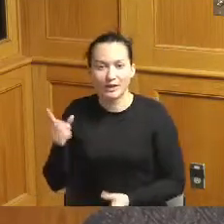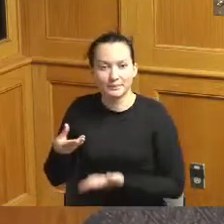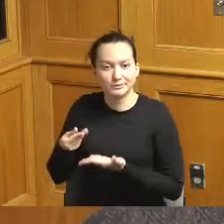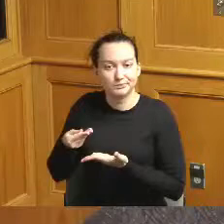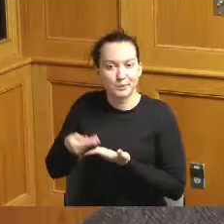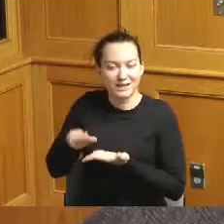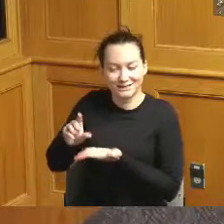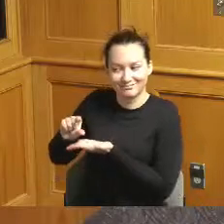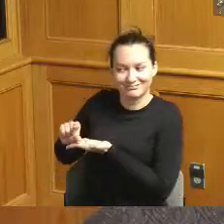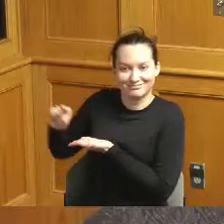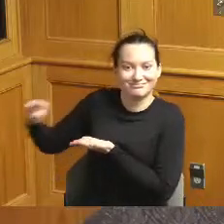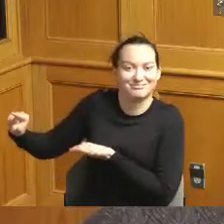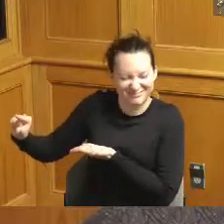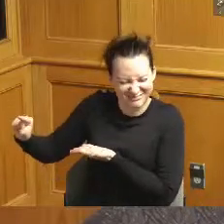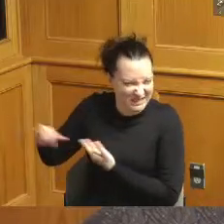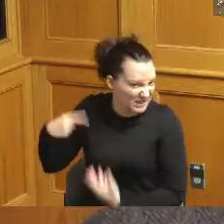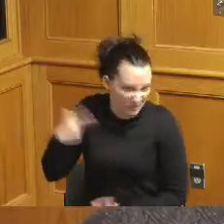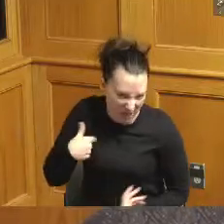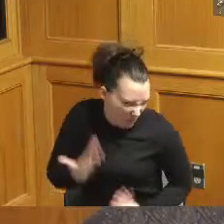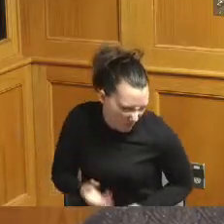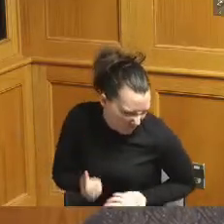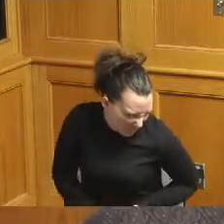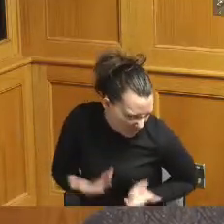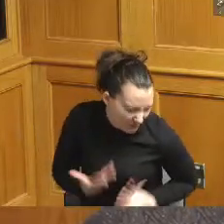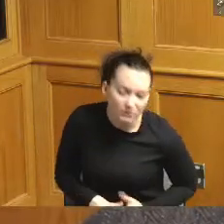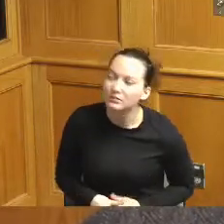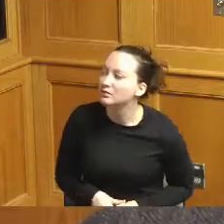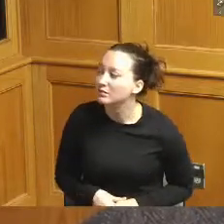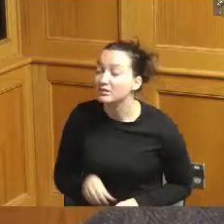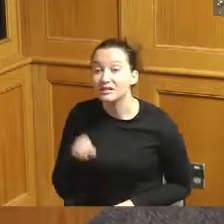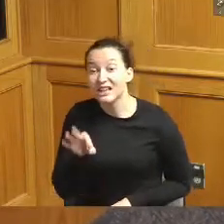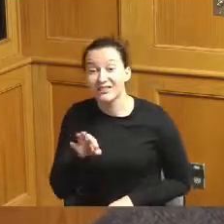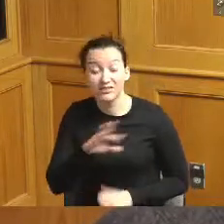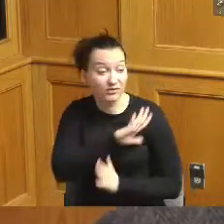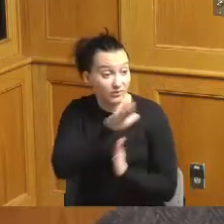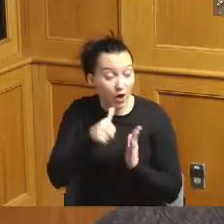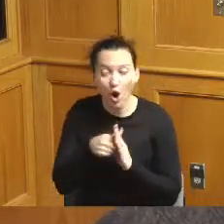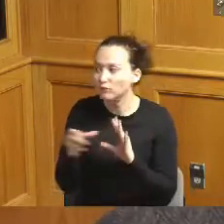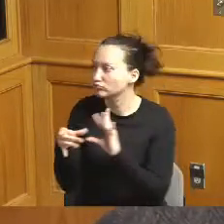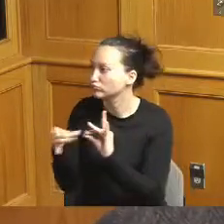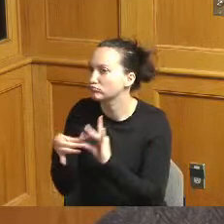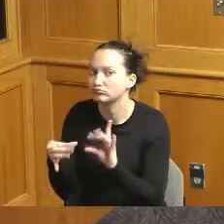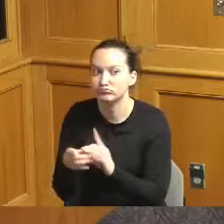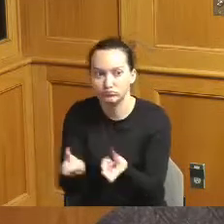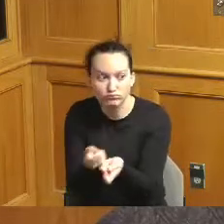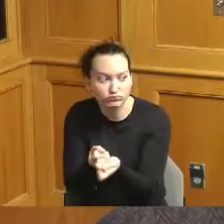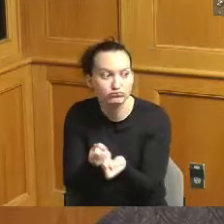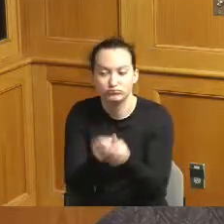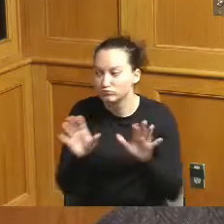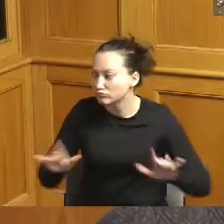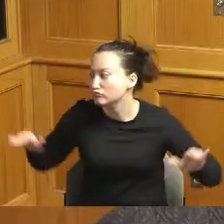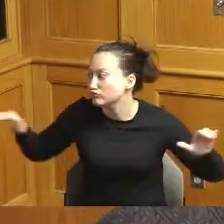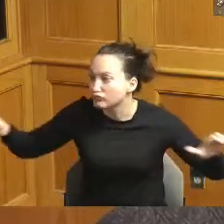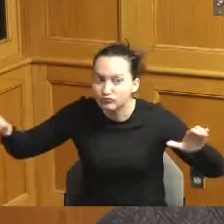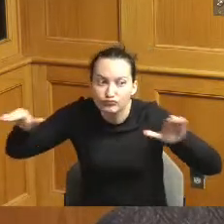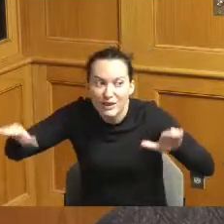little something I don't know how much but if we all start talking and advocating about this